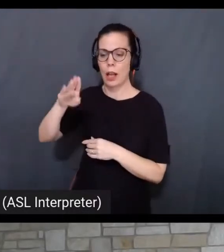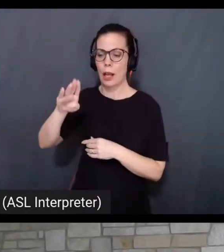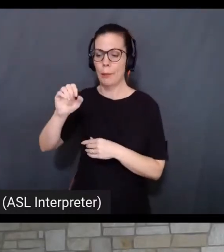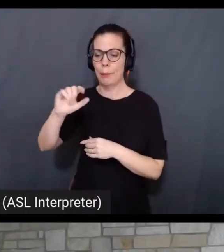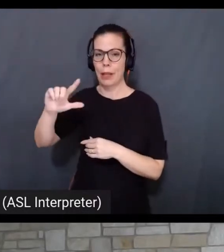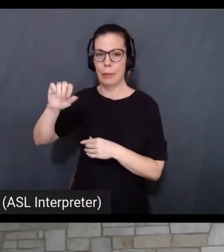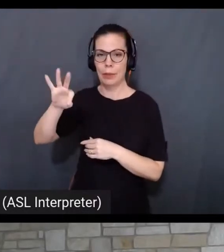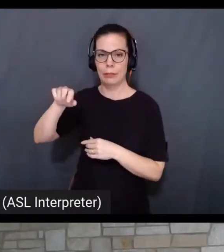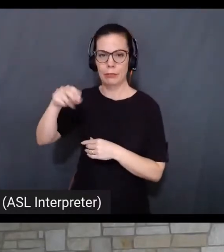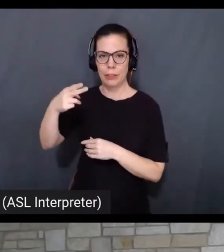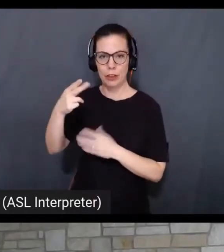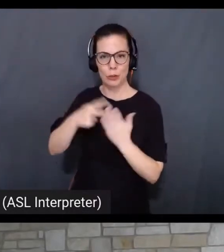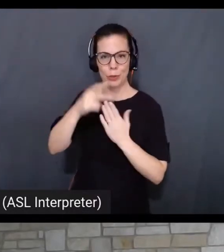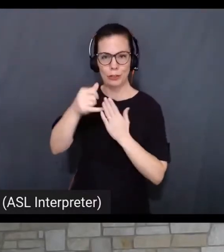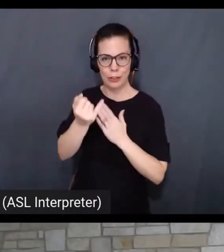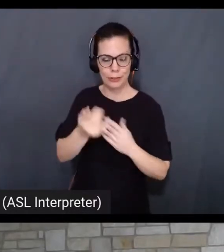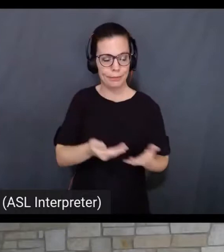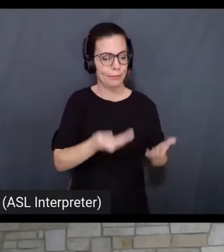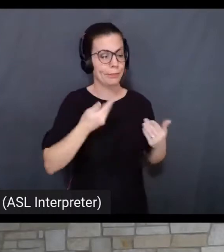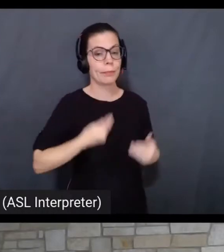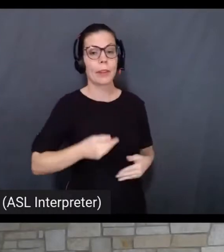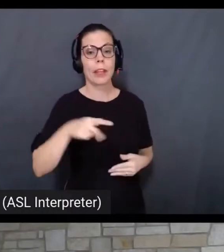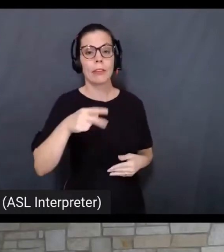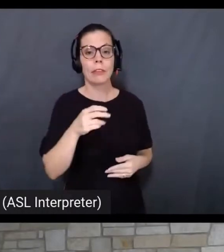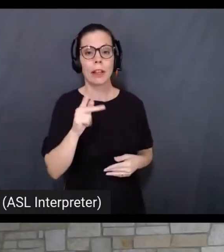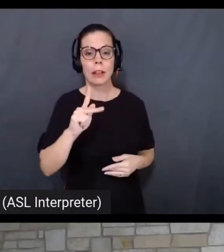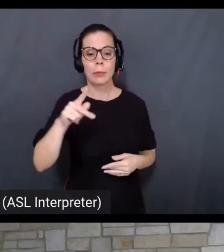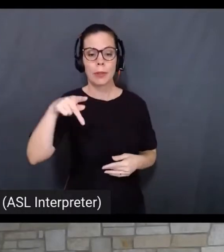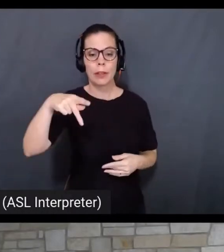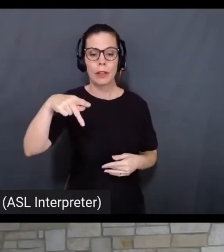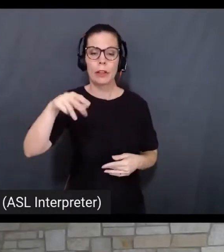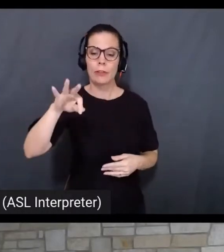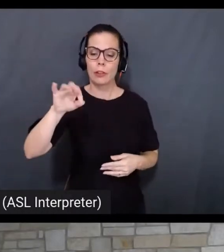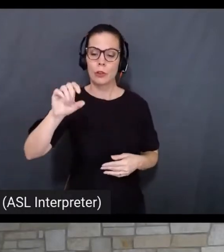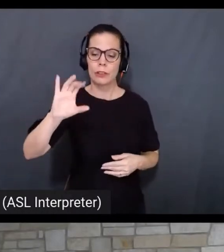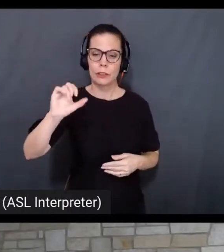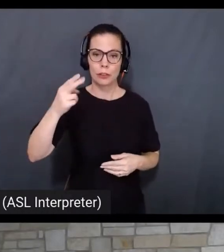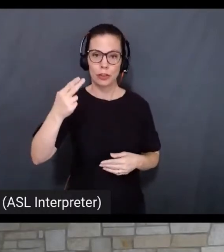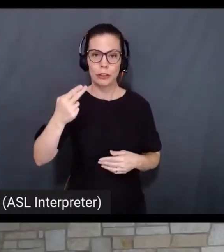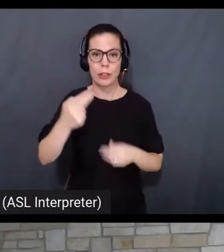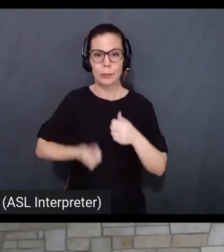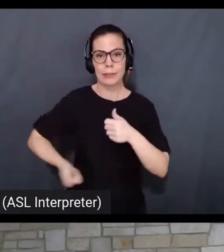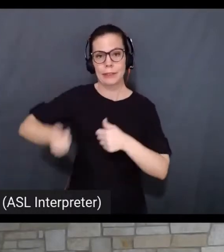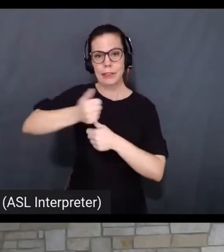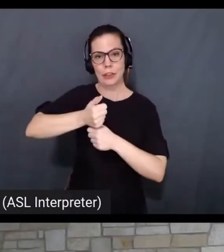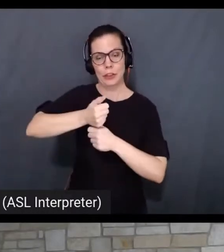And my name is Phillip Fucich, I'm a Senior Principal Software Engineer at Tyler Technologies.